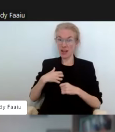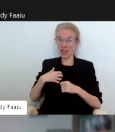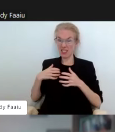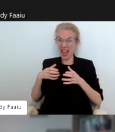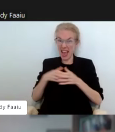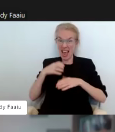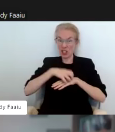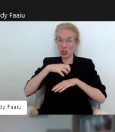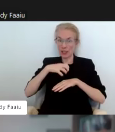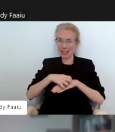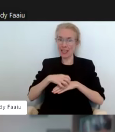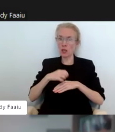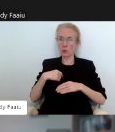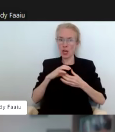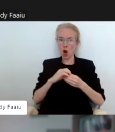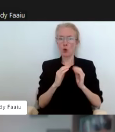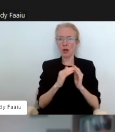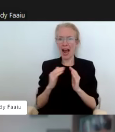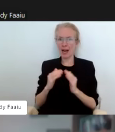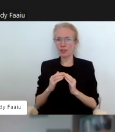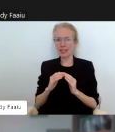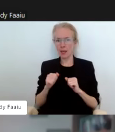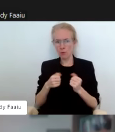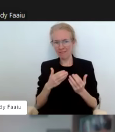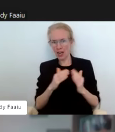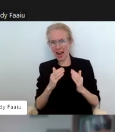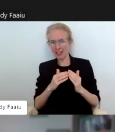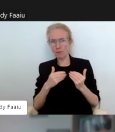it's very expensive to make design changes at the end, but cheap at